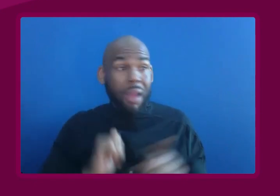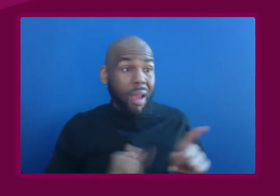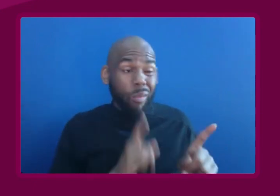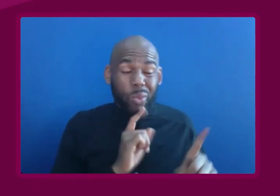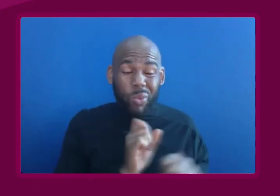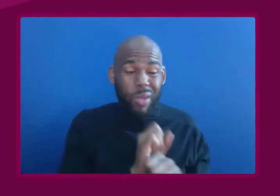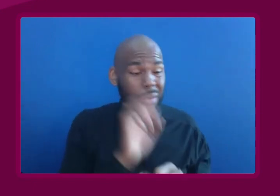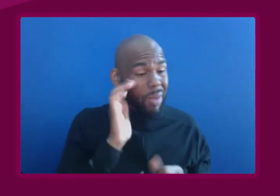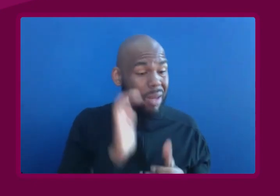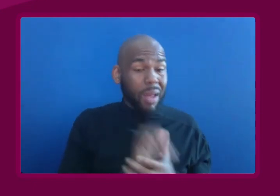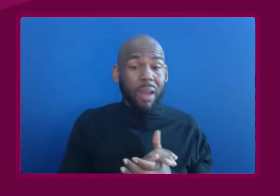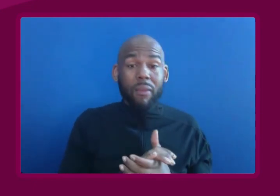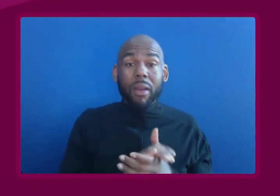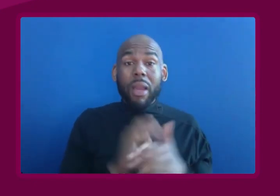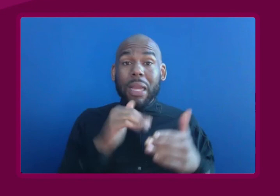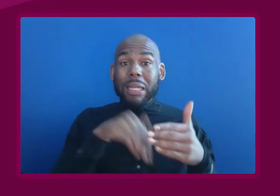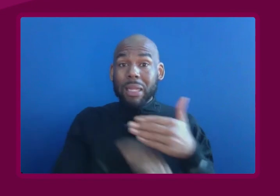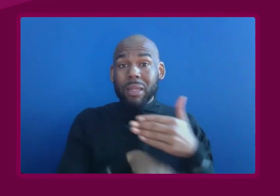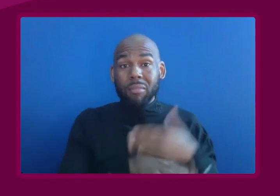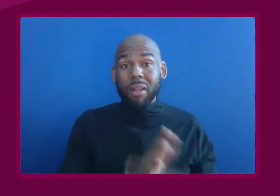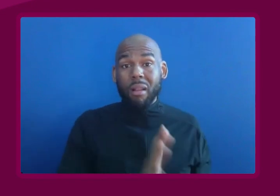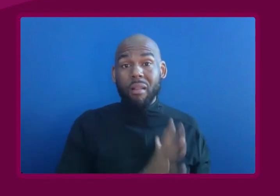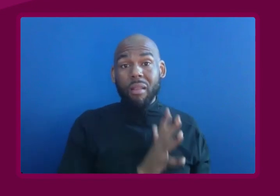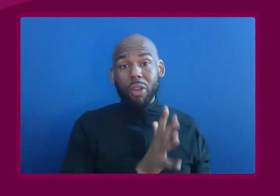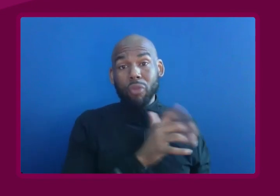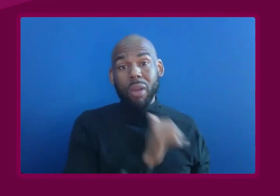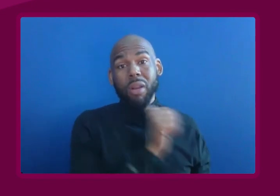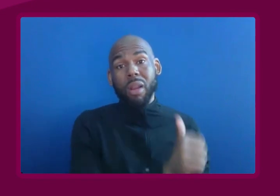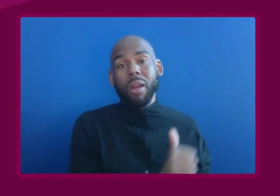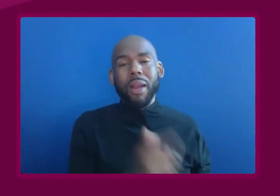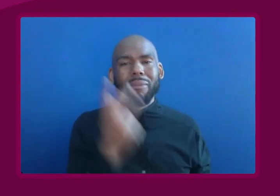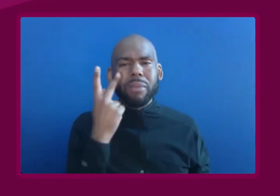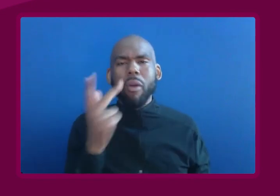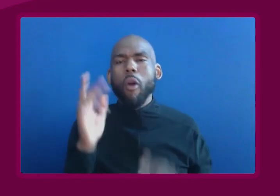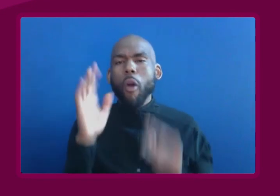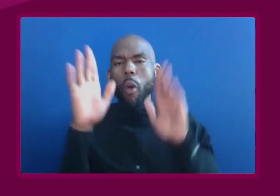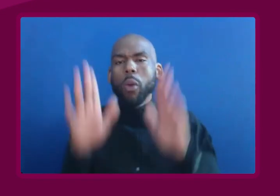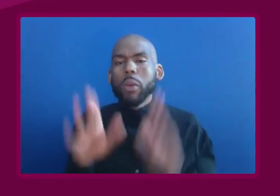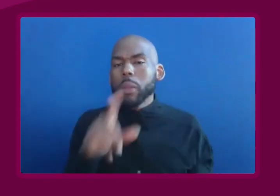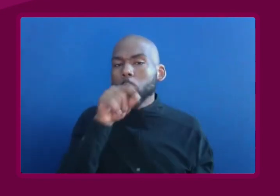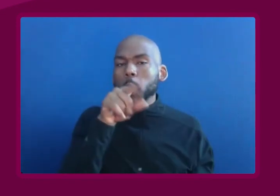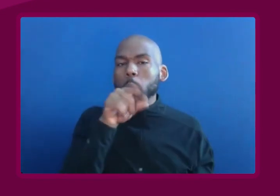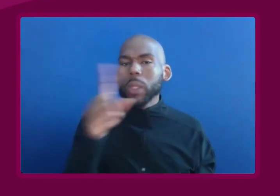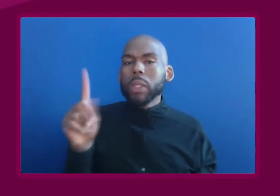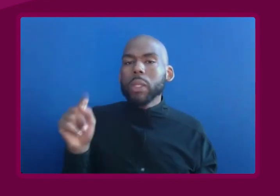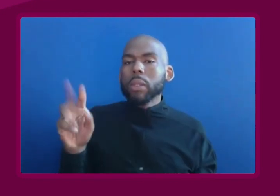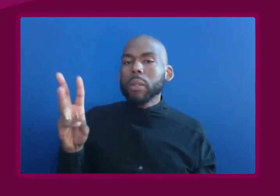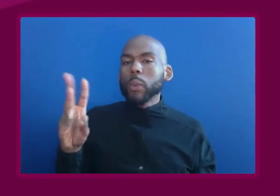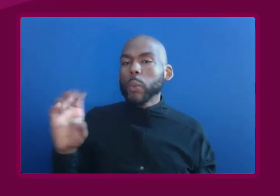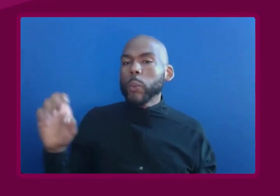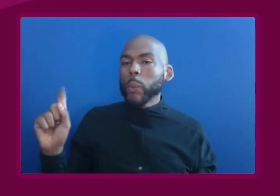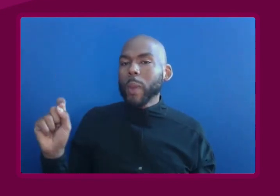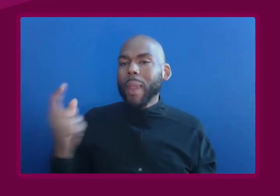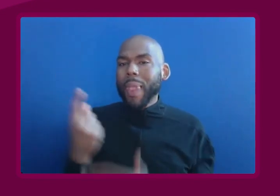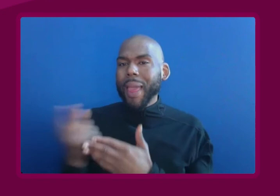I do believe accessibility is not a luxury. And I saw a really awesome tweet a couple of weeks ago, that pretty much encapsulates